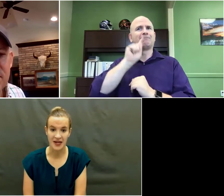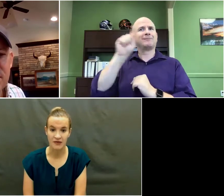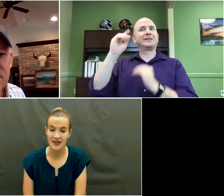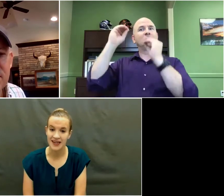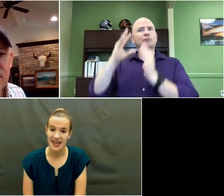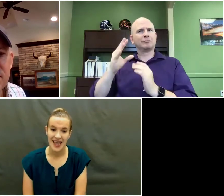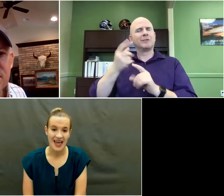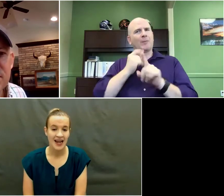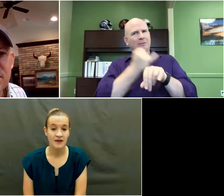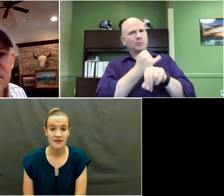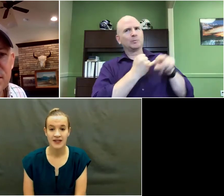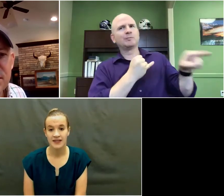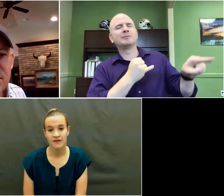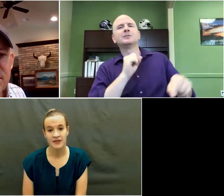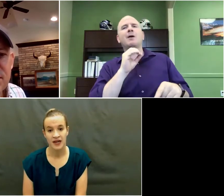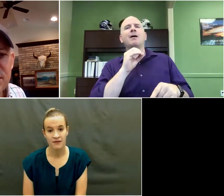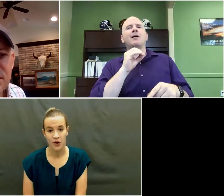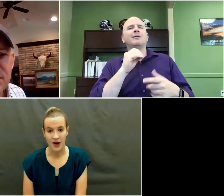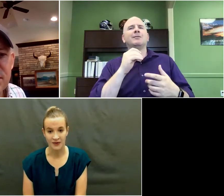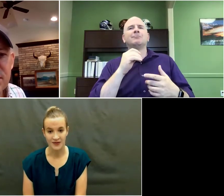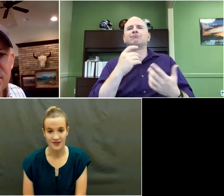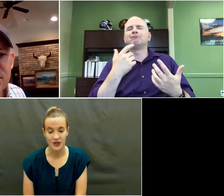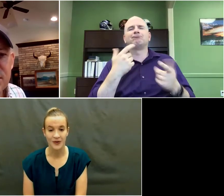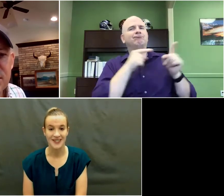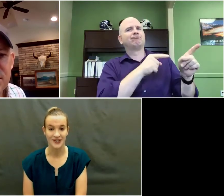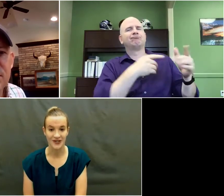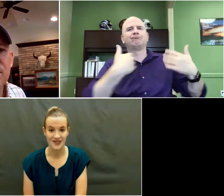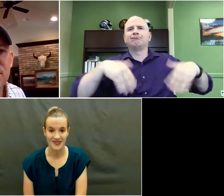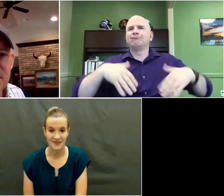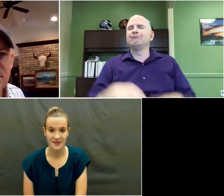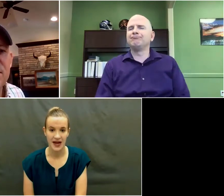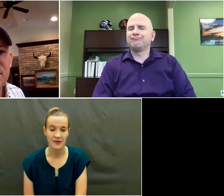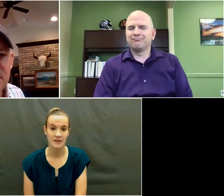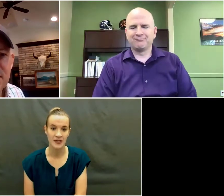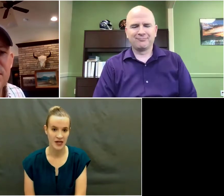government. And I also had several Deaf role models who are teachers. I was able to look up to